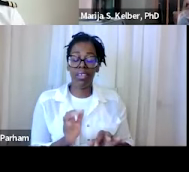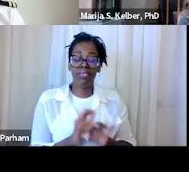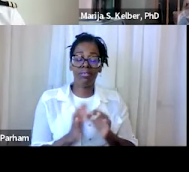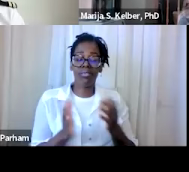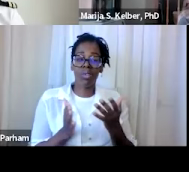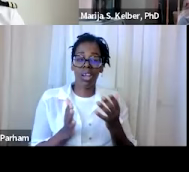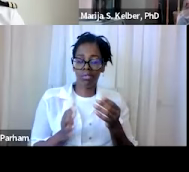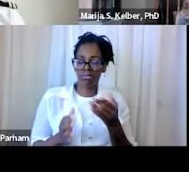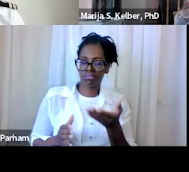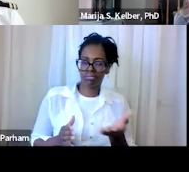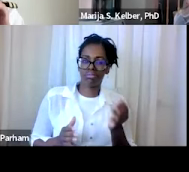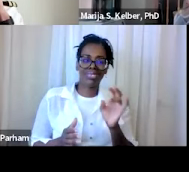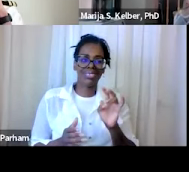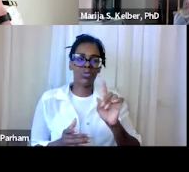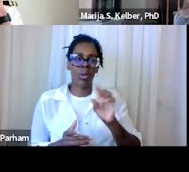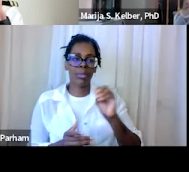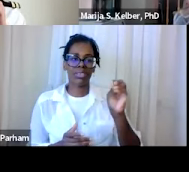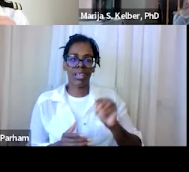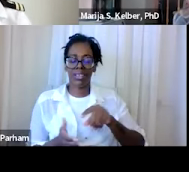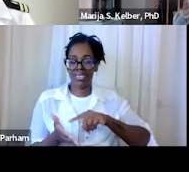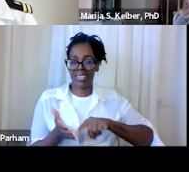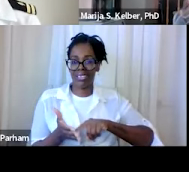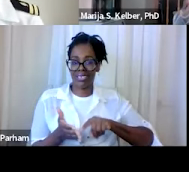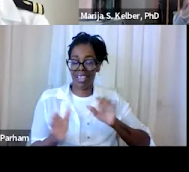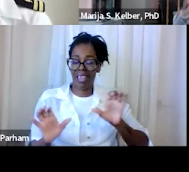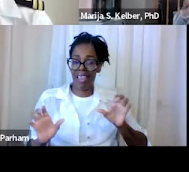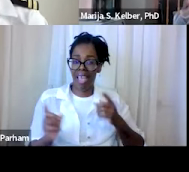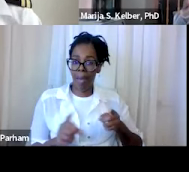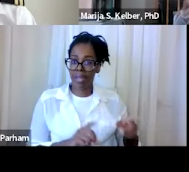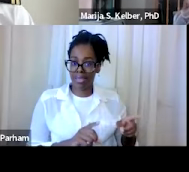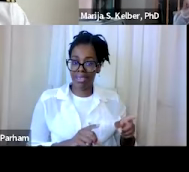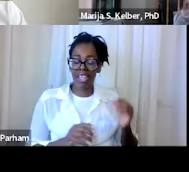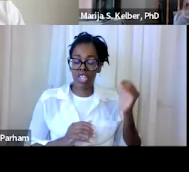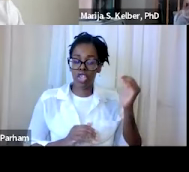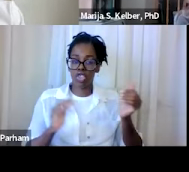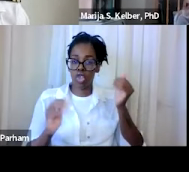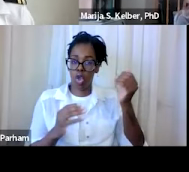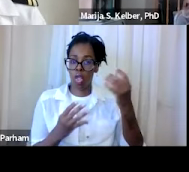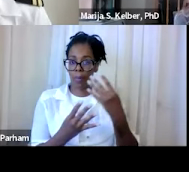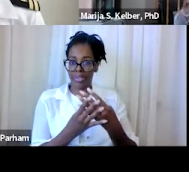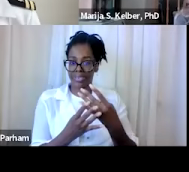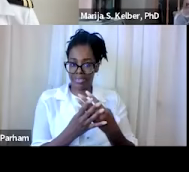So they found 71% of studies that were conducted in adult prisons.